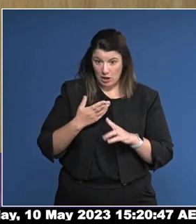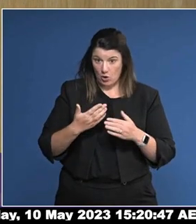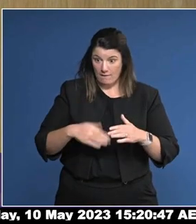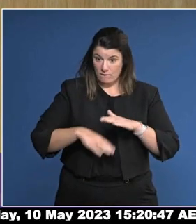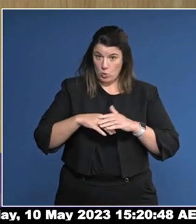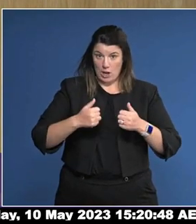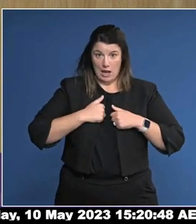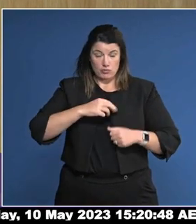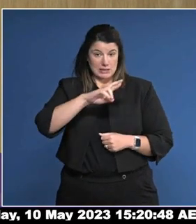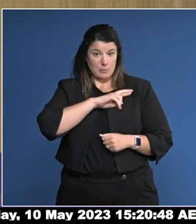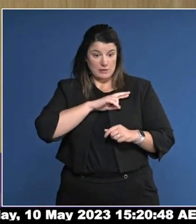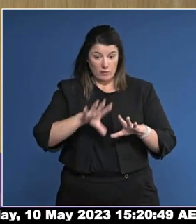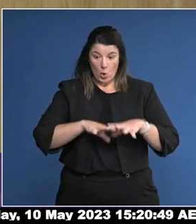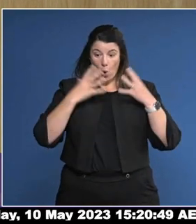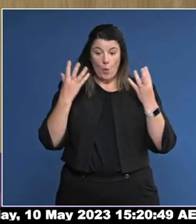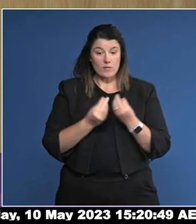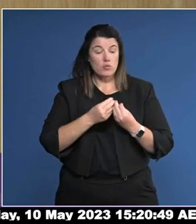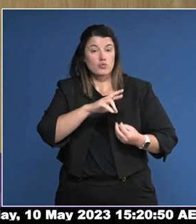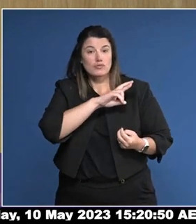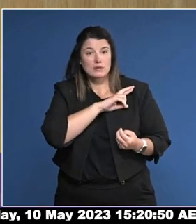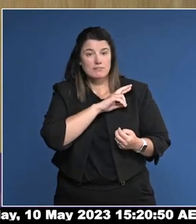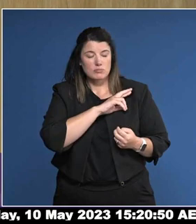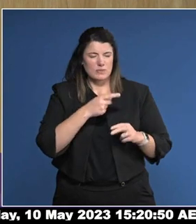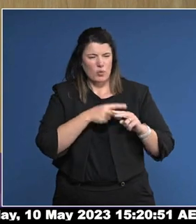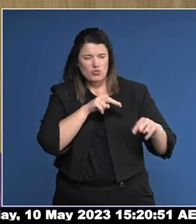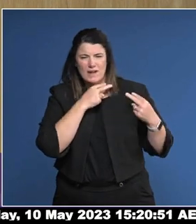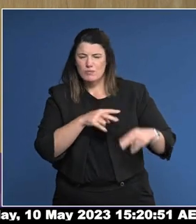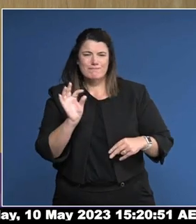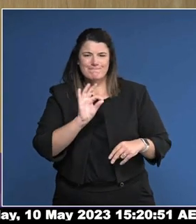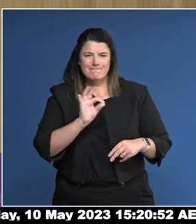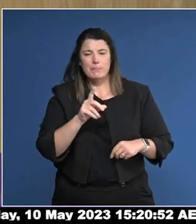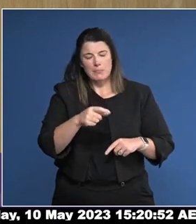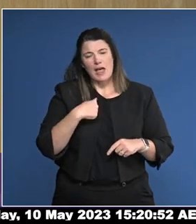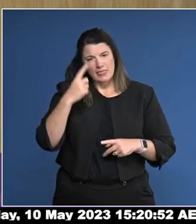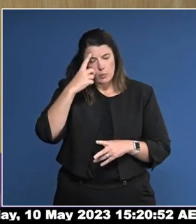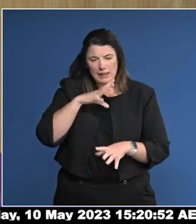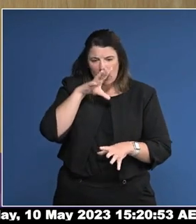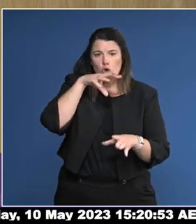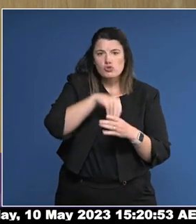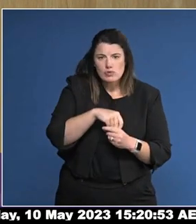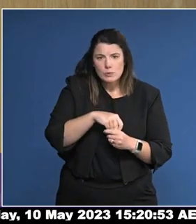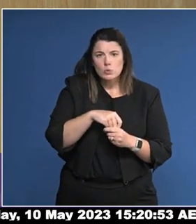an overall review, but I do believe that we can contribute to a systems review in the way